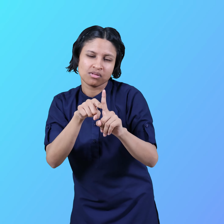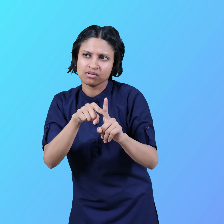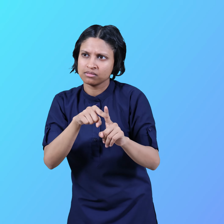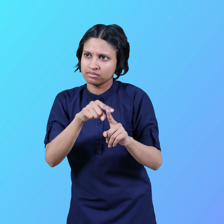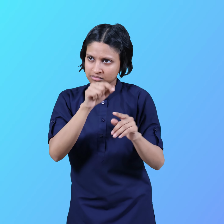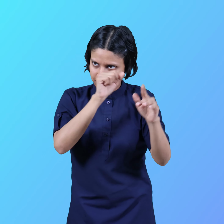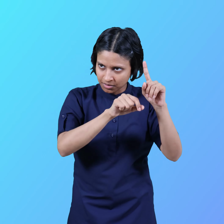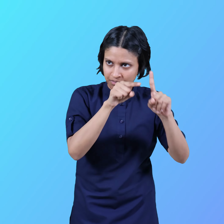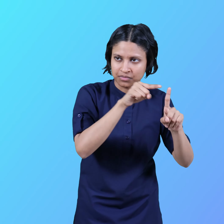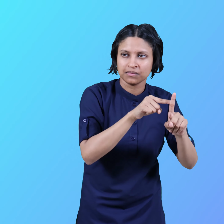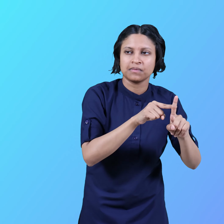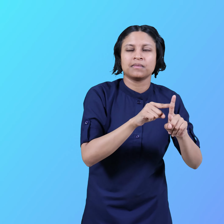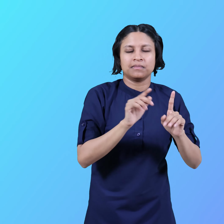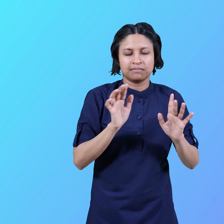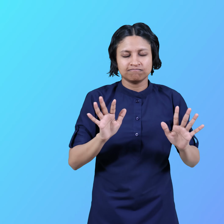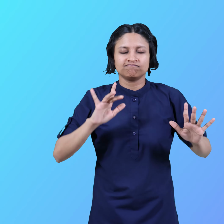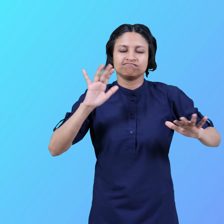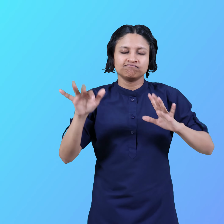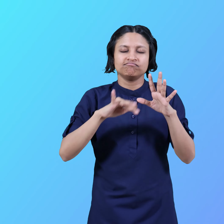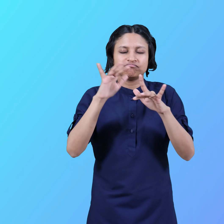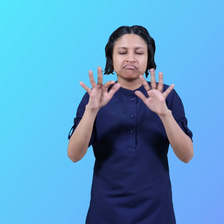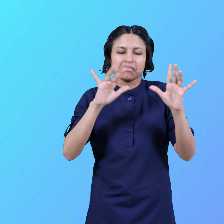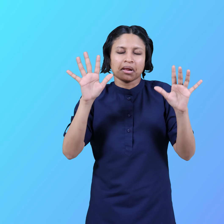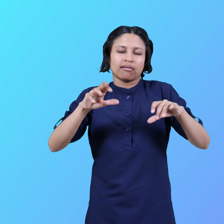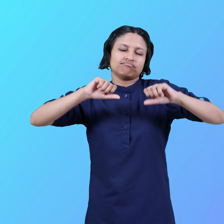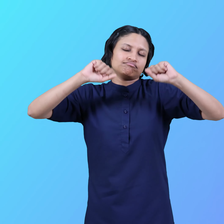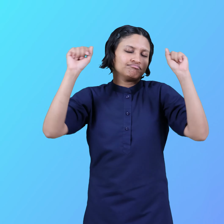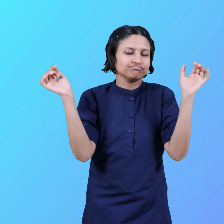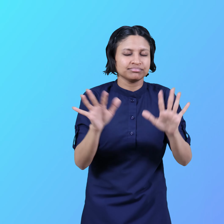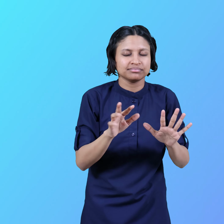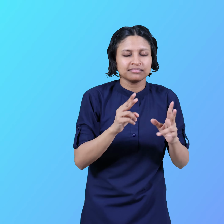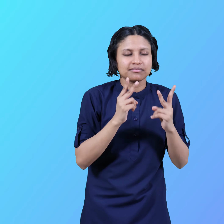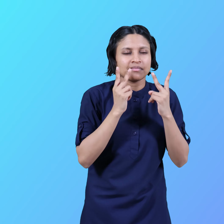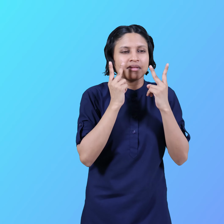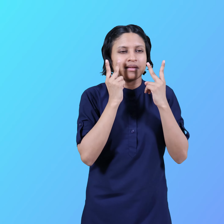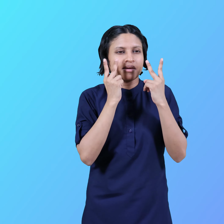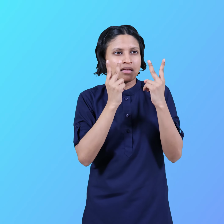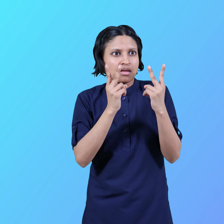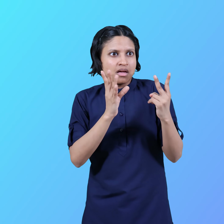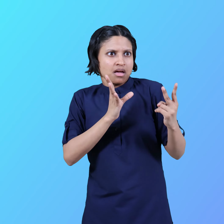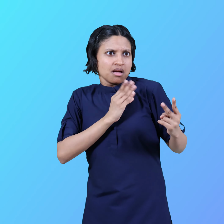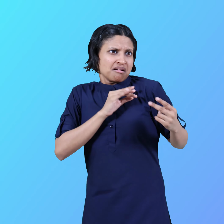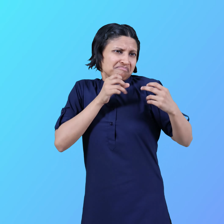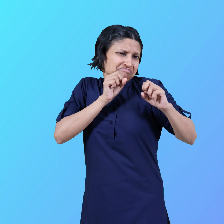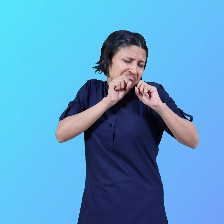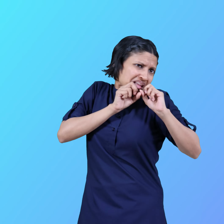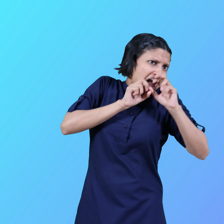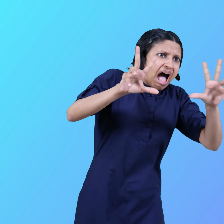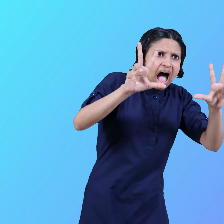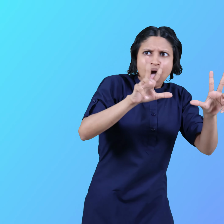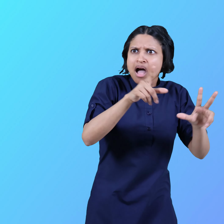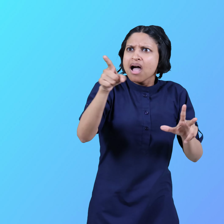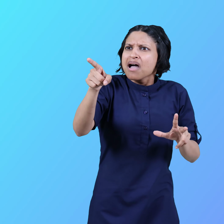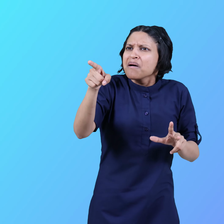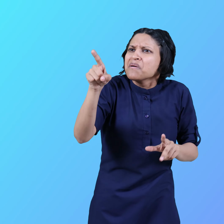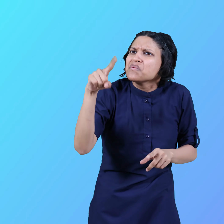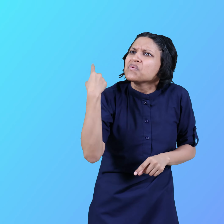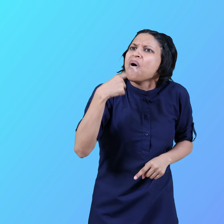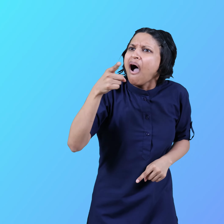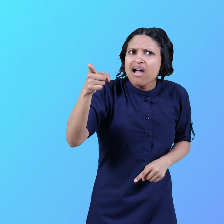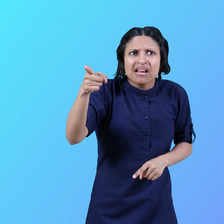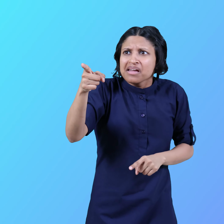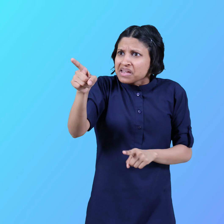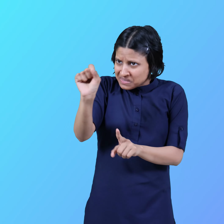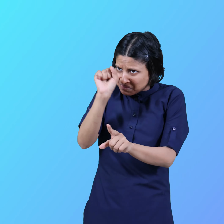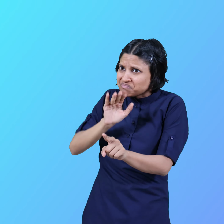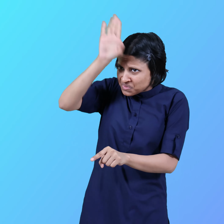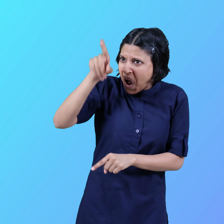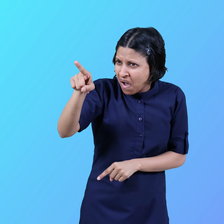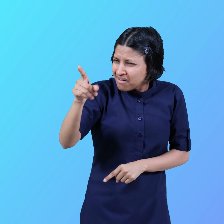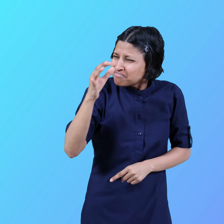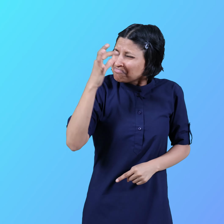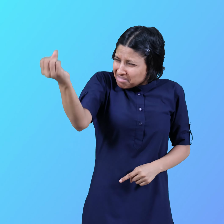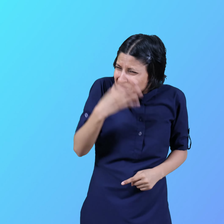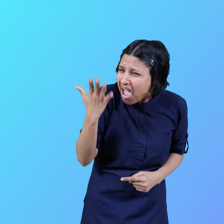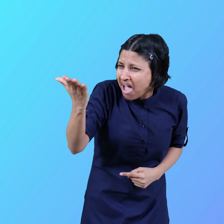When the woman saw Samuel, she screamed and said to Saul, “You tricked me! You are Saul.”